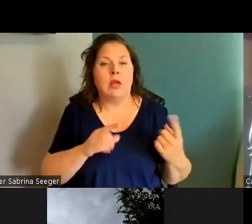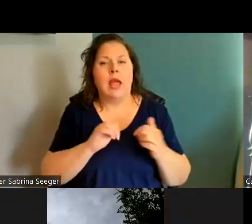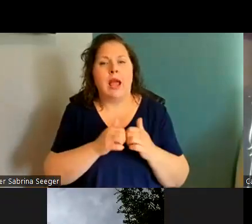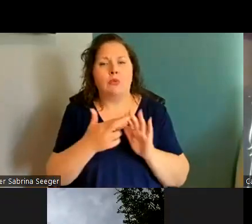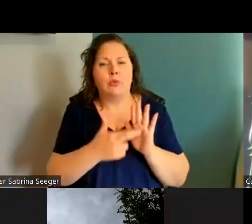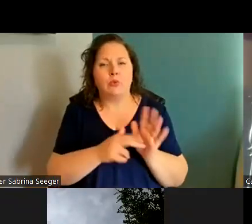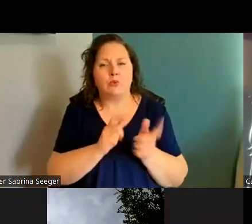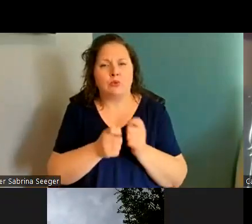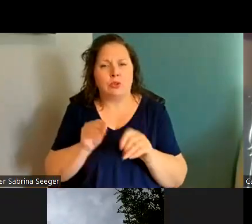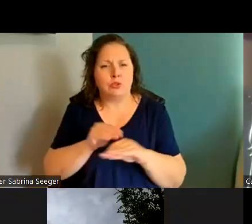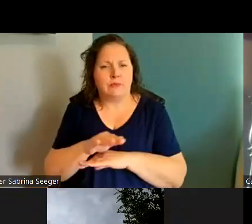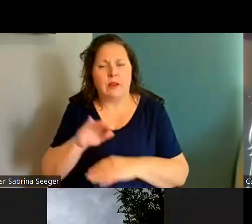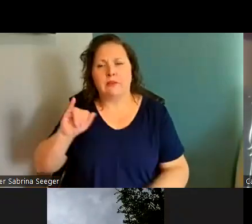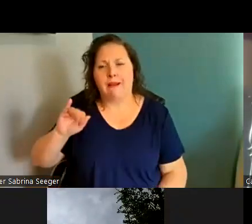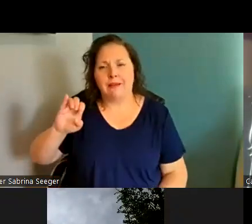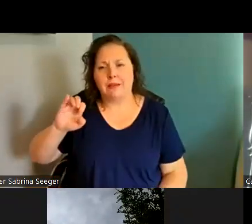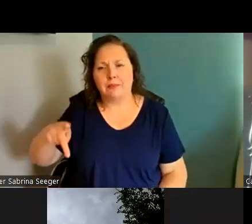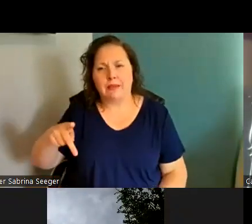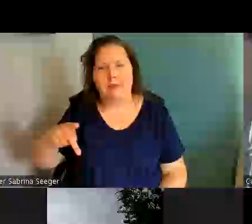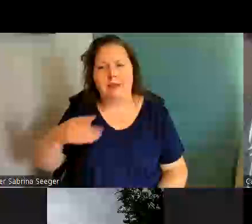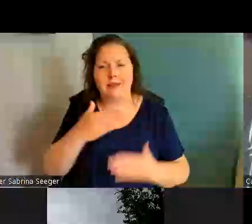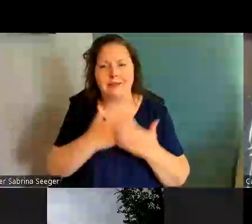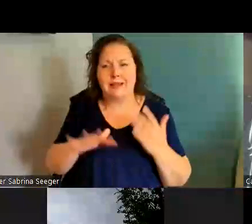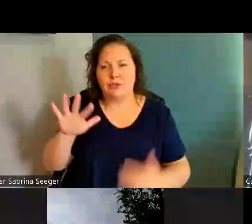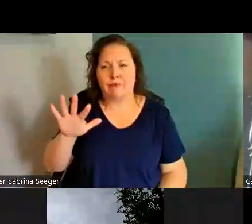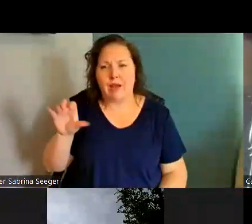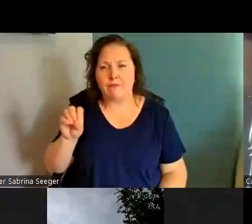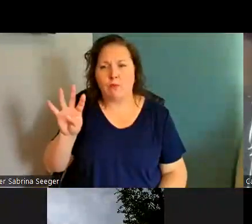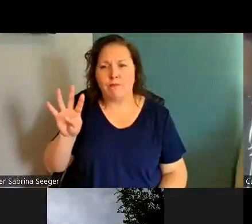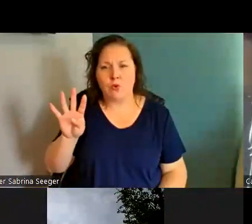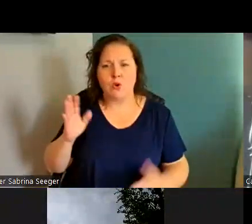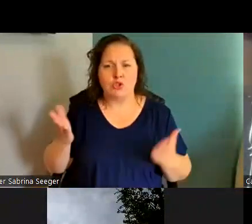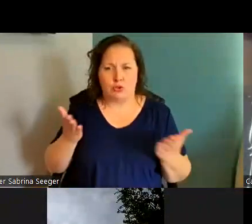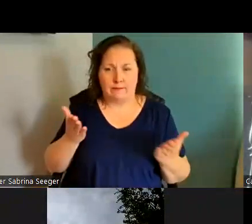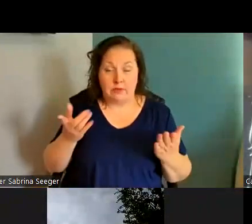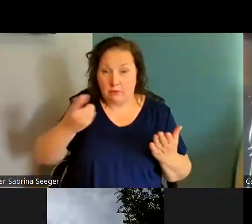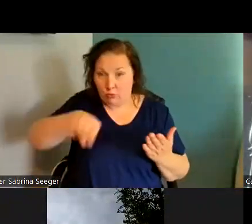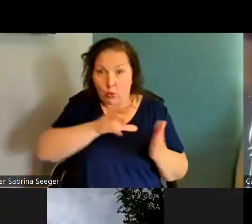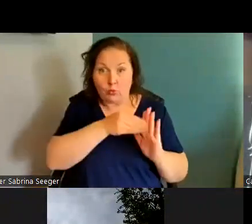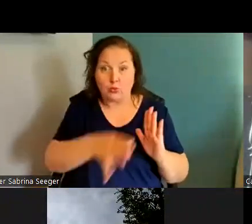affect IEP and section 504 services for students with hearing loss?